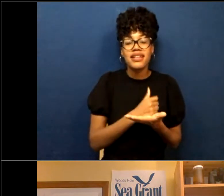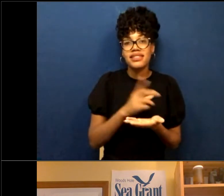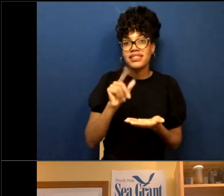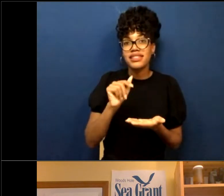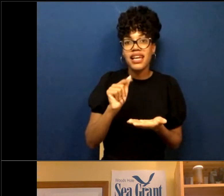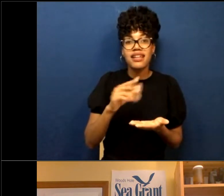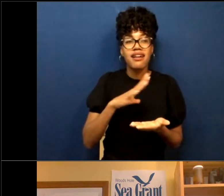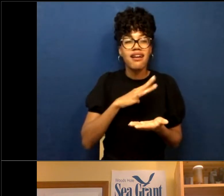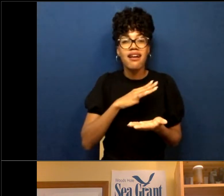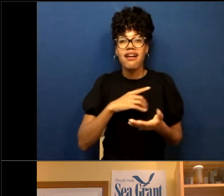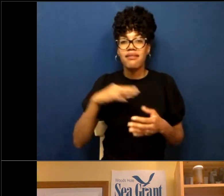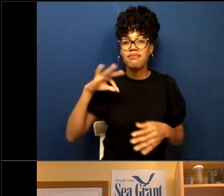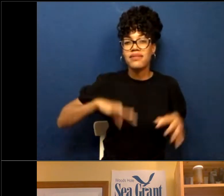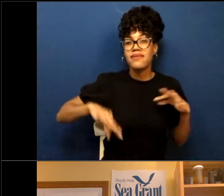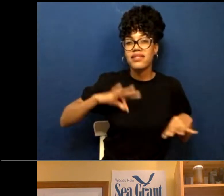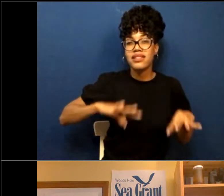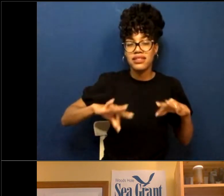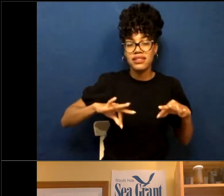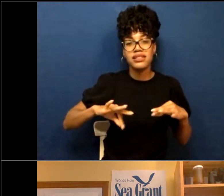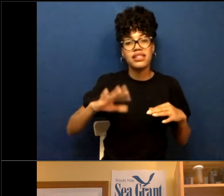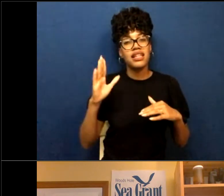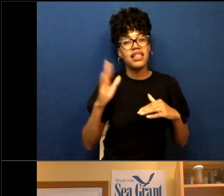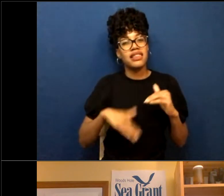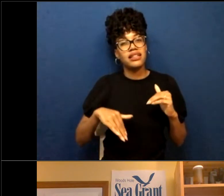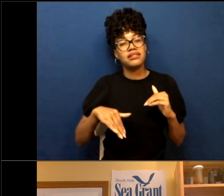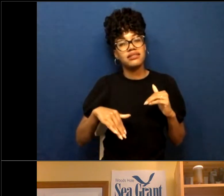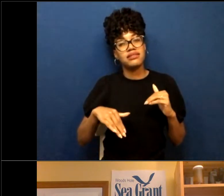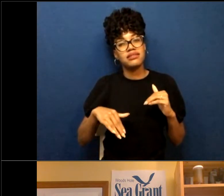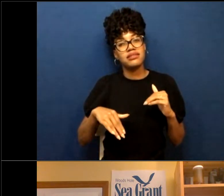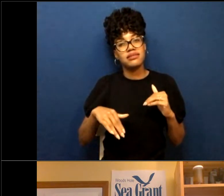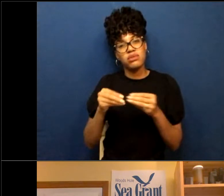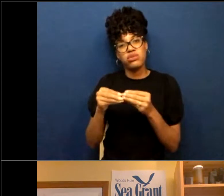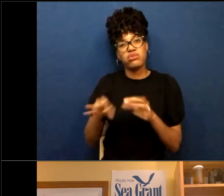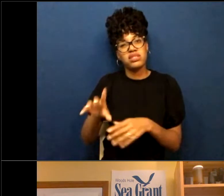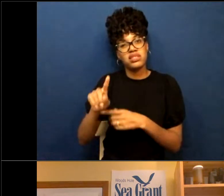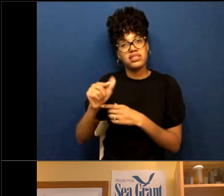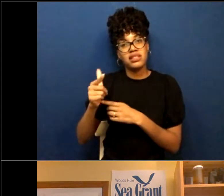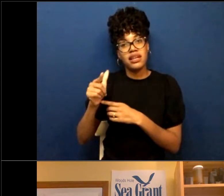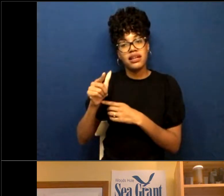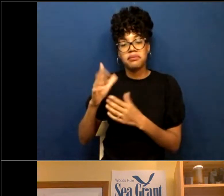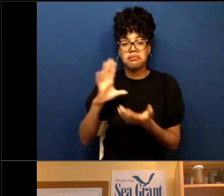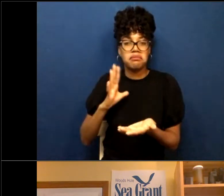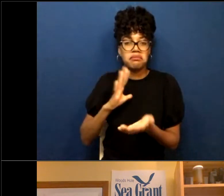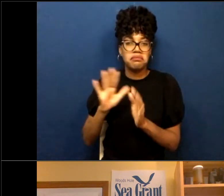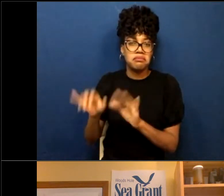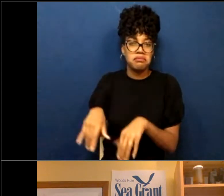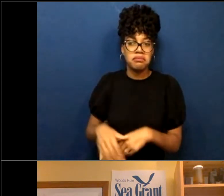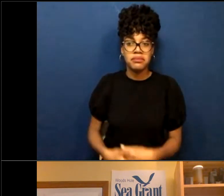to help that animal is a much greater benefit than losing the tag to the ocean. Excellent.